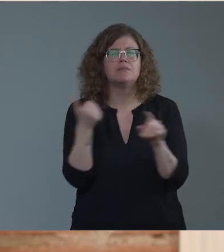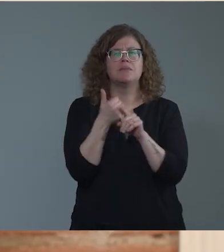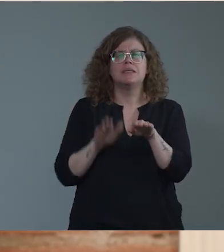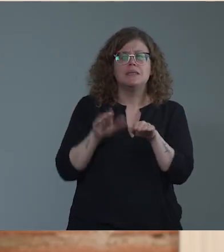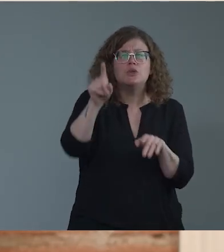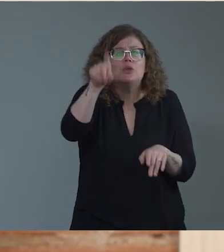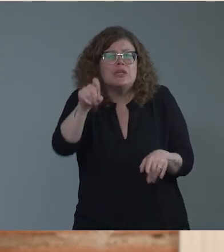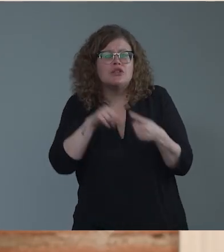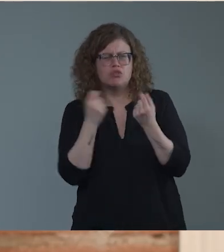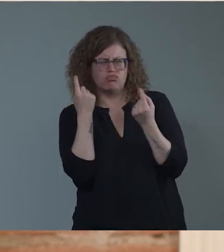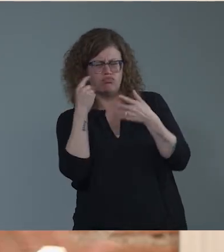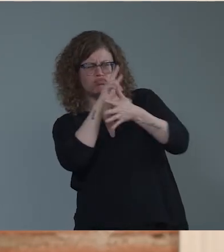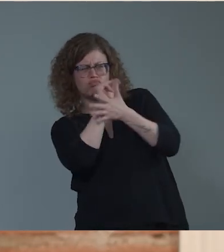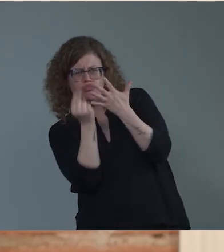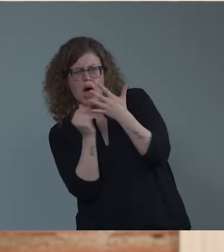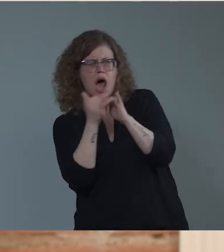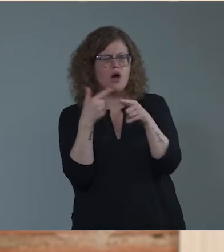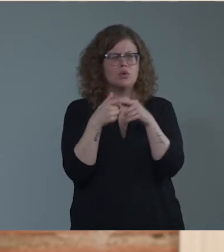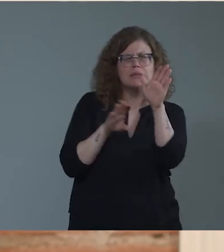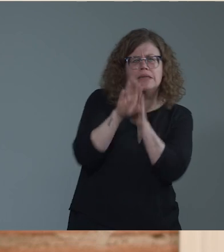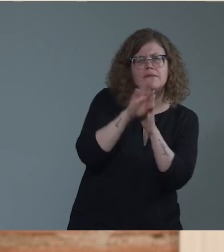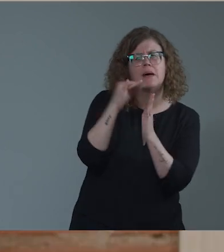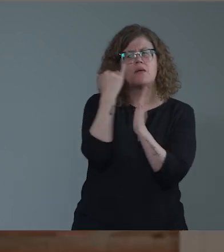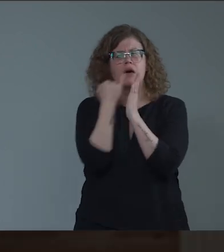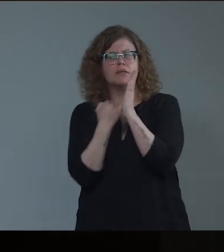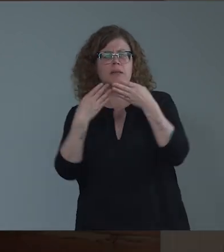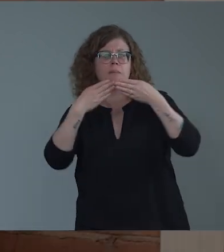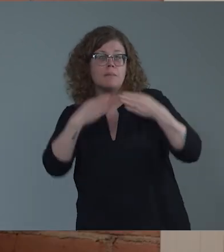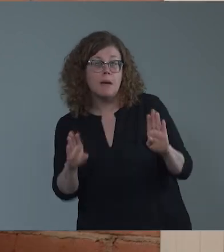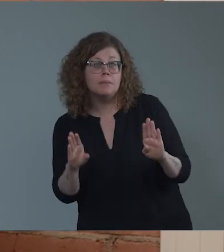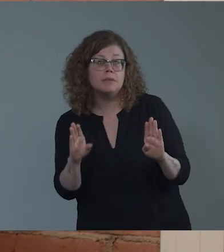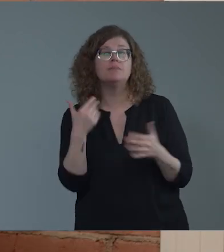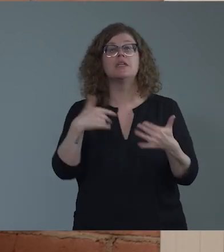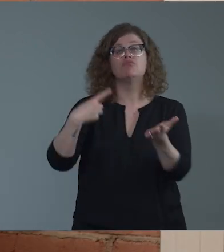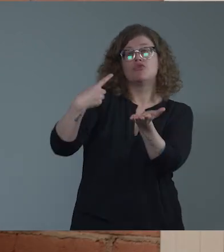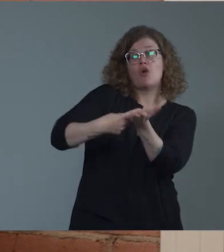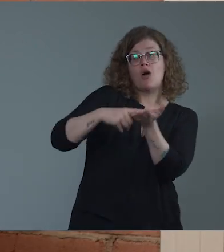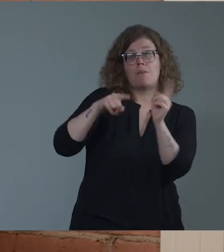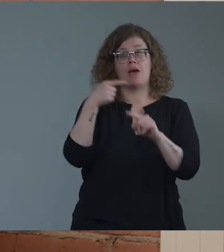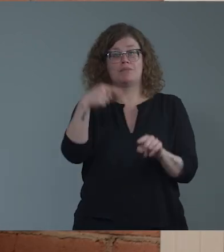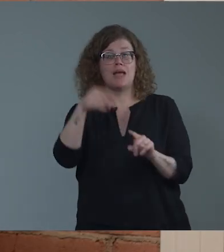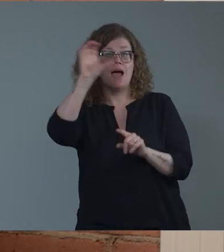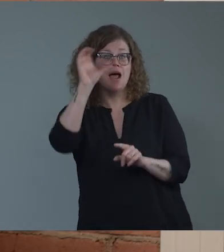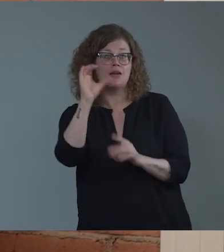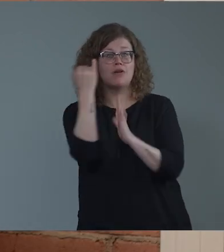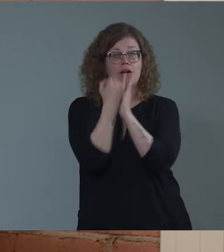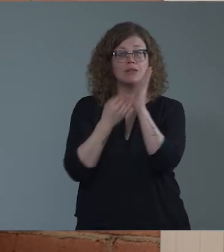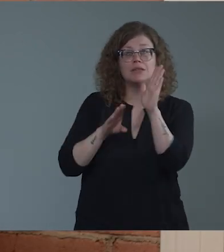that you'll need to undertake in order to develop a public art project. Let's talk a little bit more about Calgary Arts Development, why we're committed